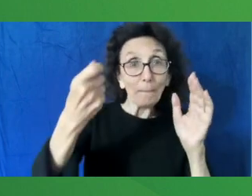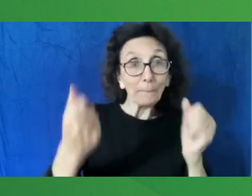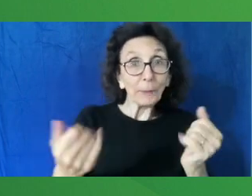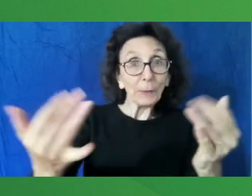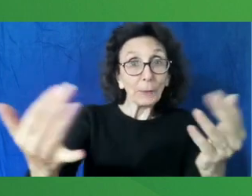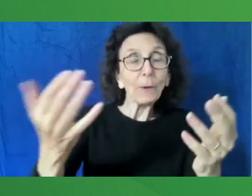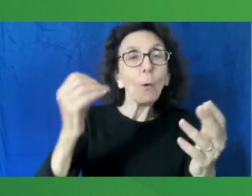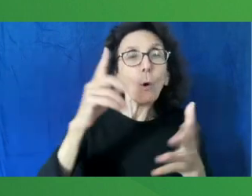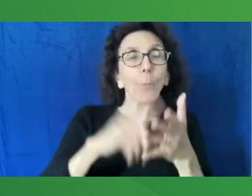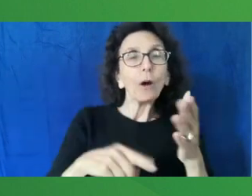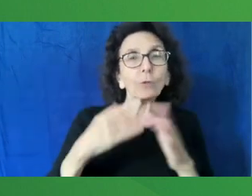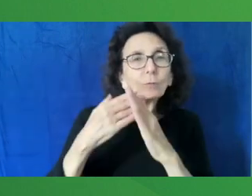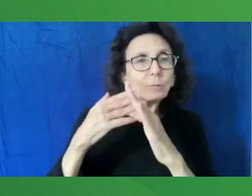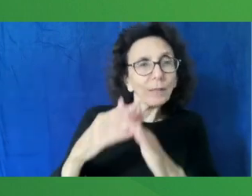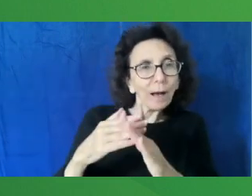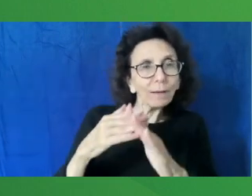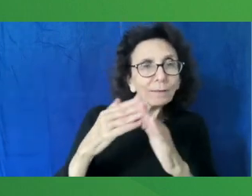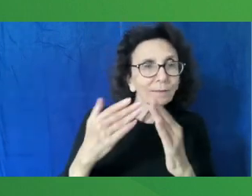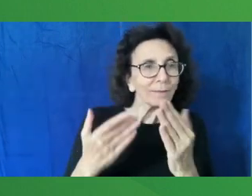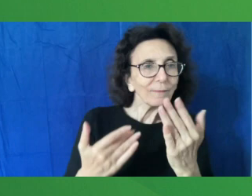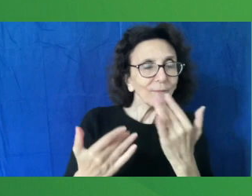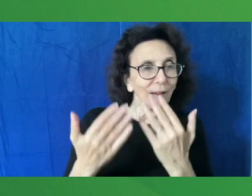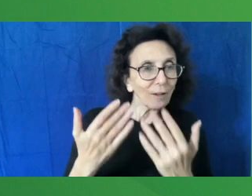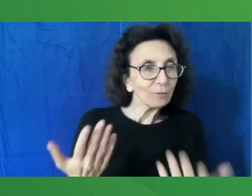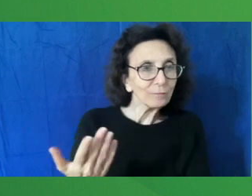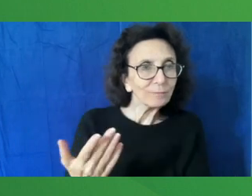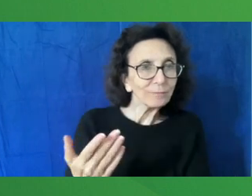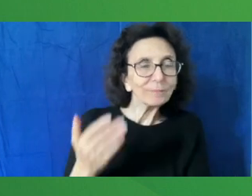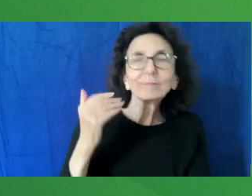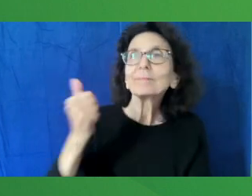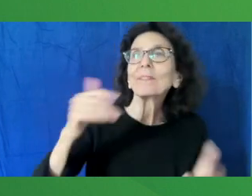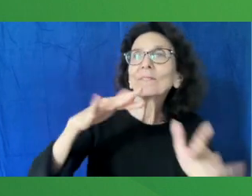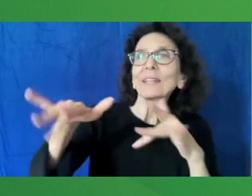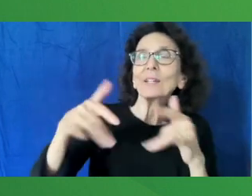And yeah, you can go ahead and play the video whenever you're ready.